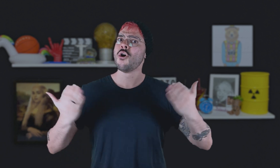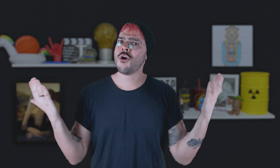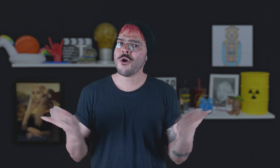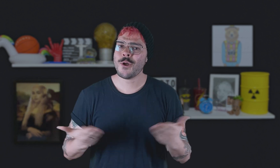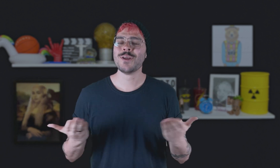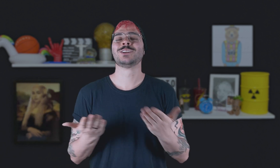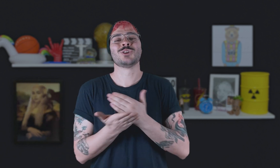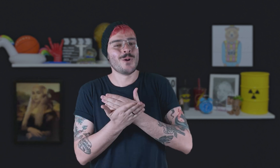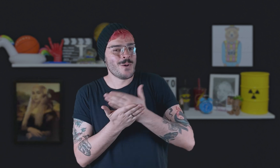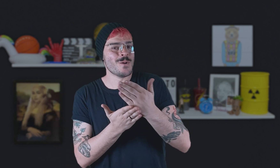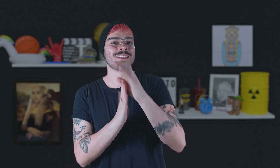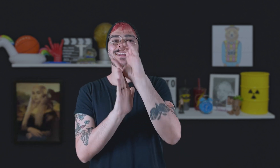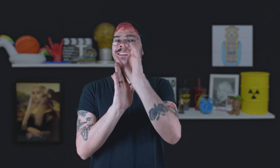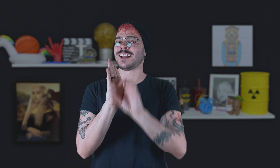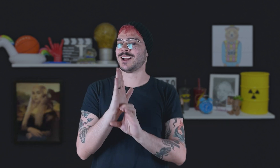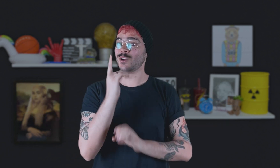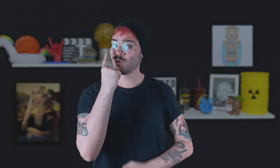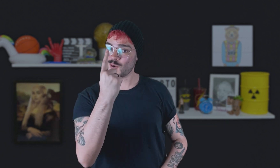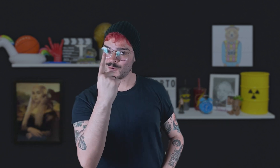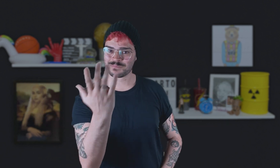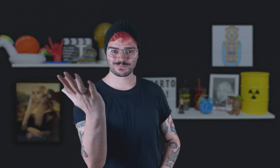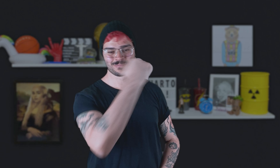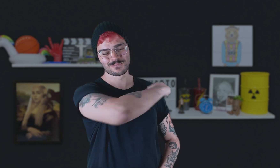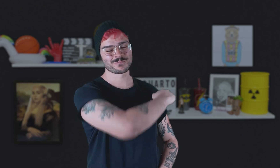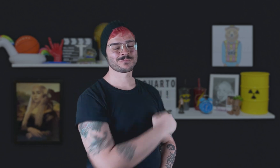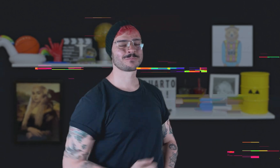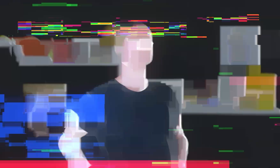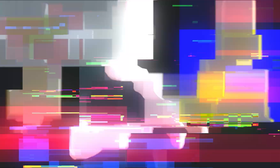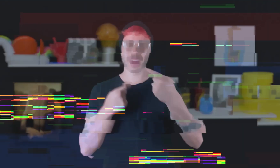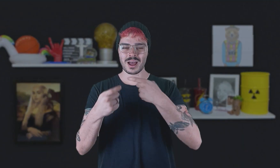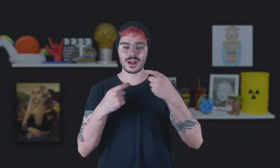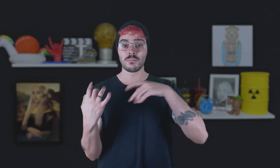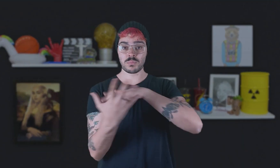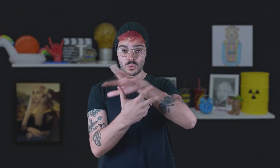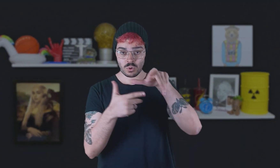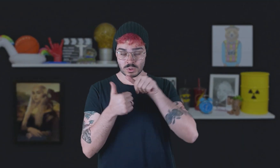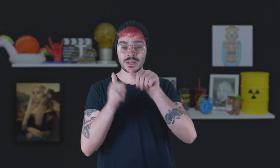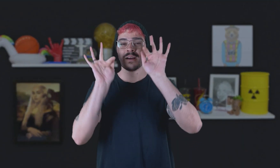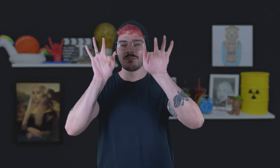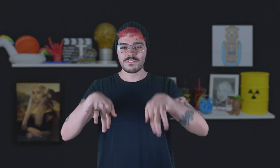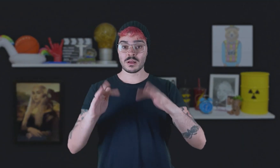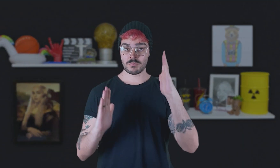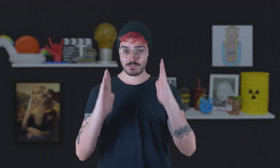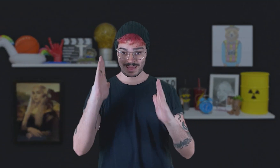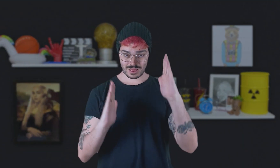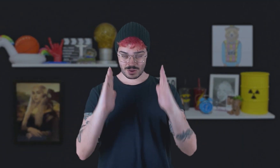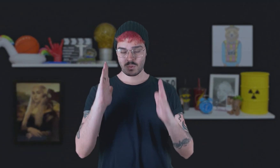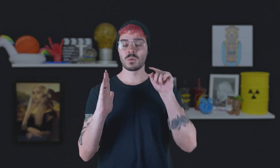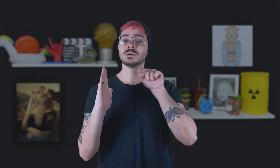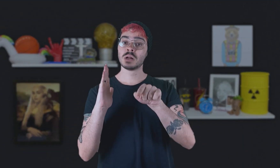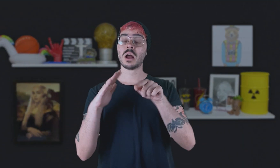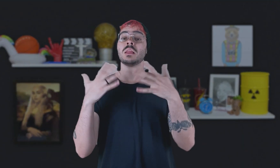Now let's go to Chapter One? At the end of World War II,